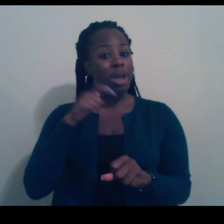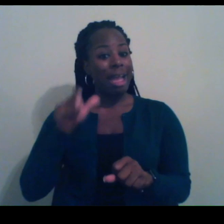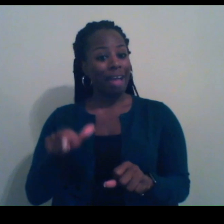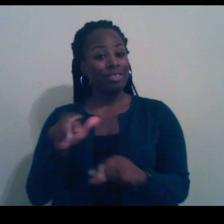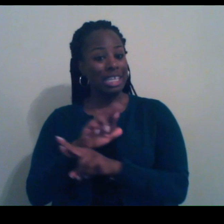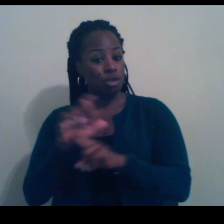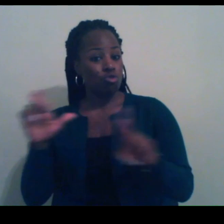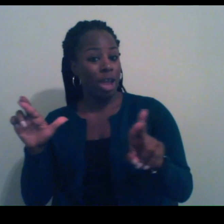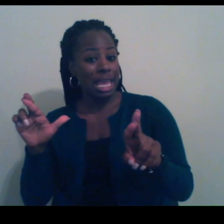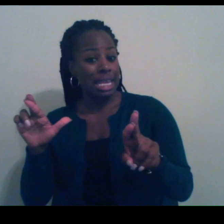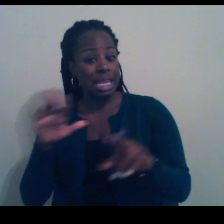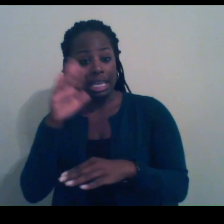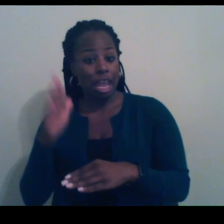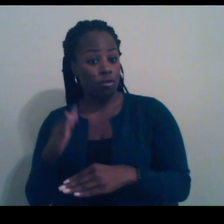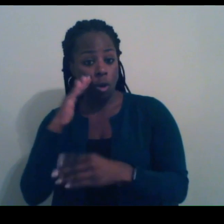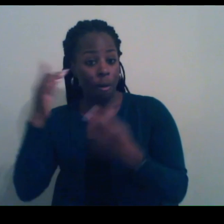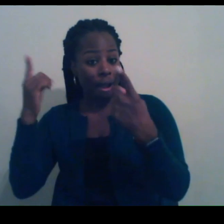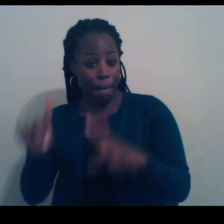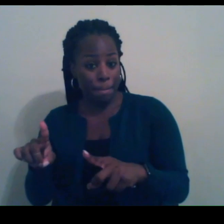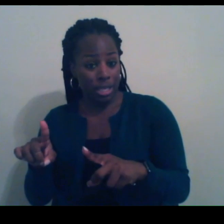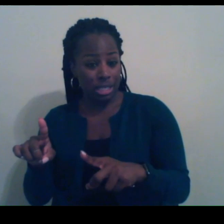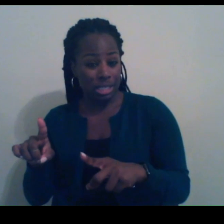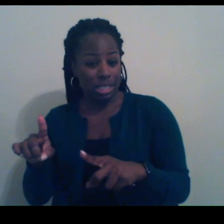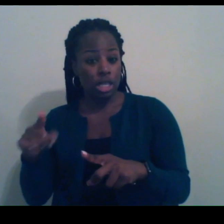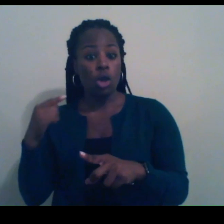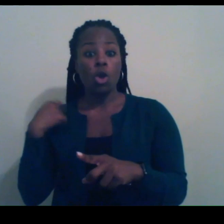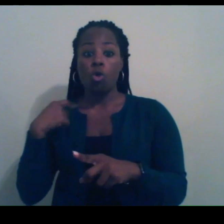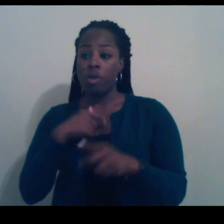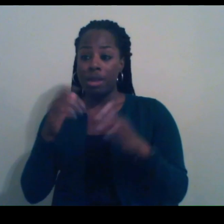hope for the best in some places we will have to use the